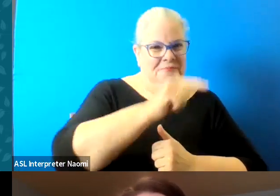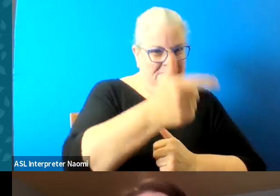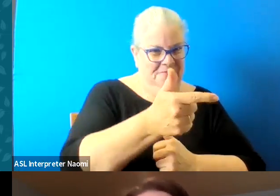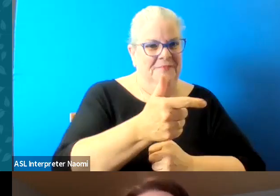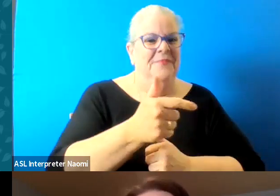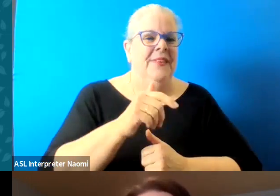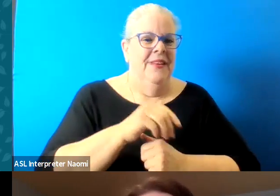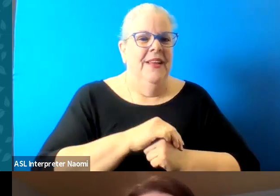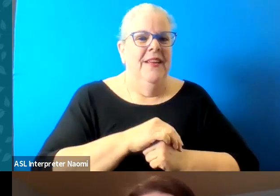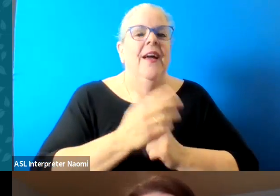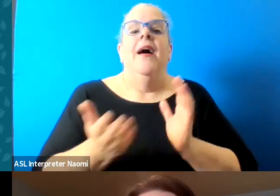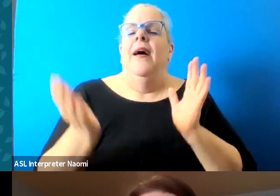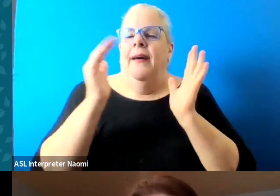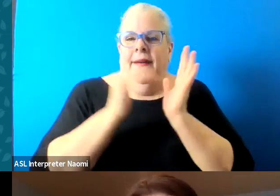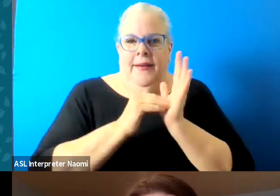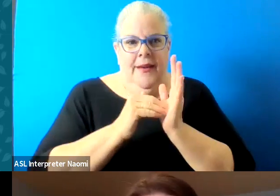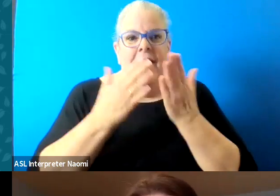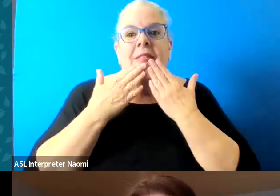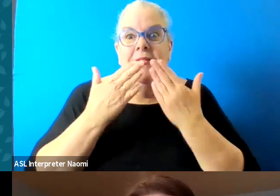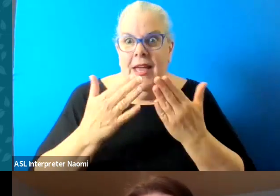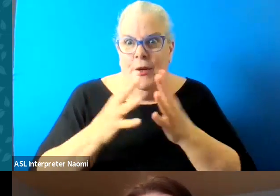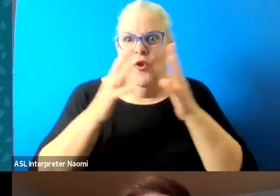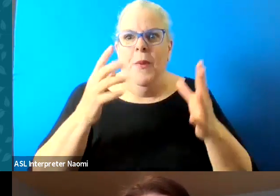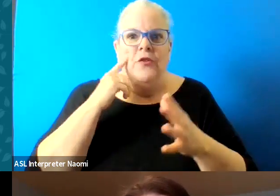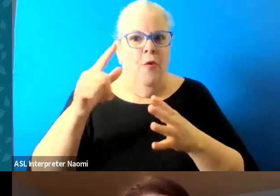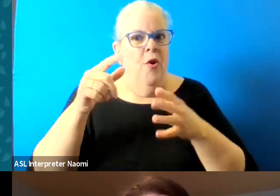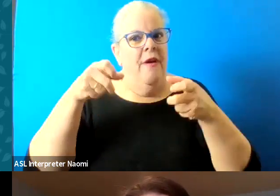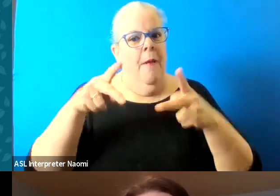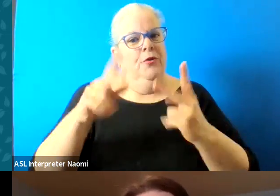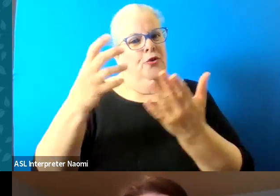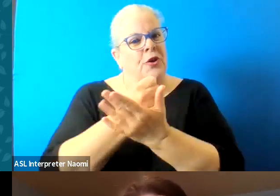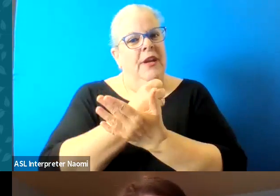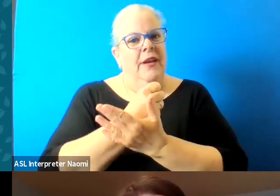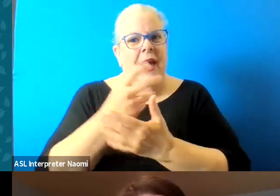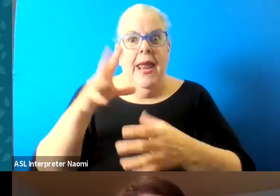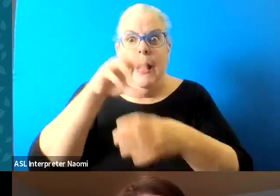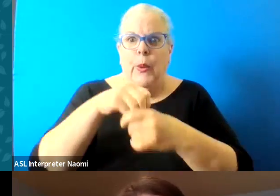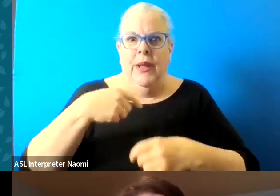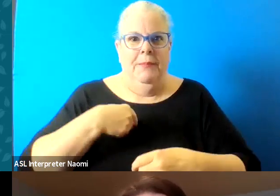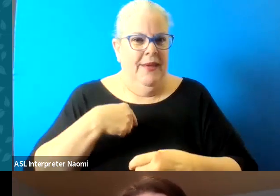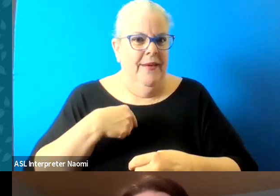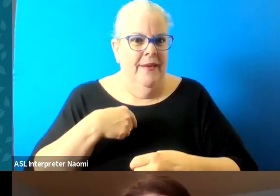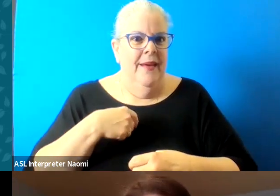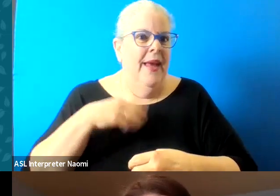Well again, thank you so much for the opportunity for including me in hearing your voice